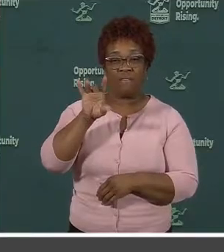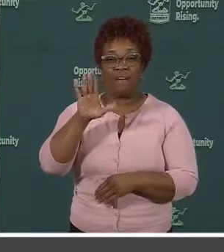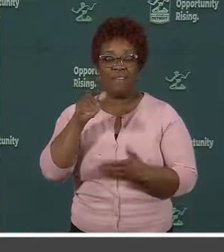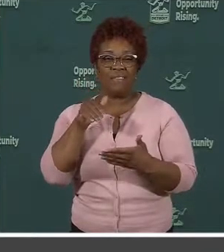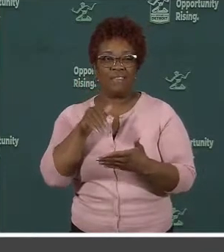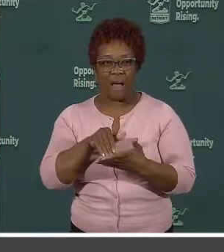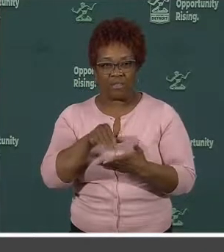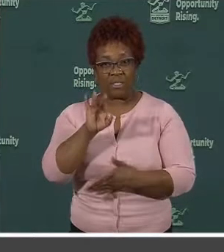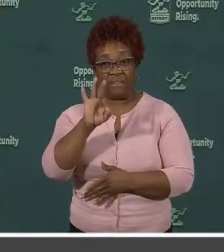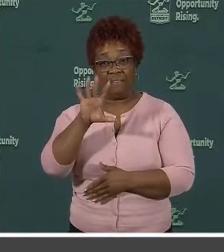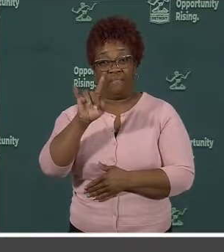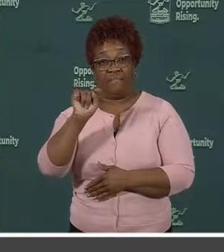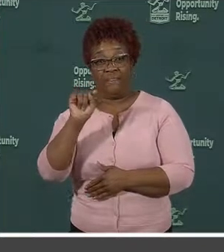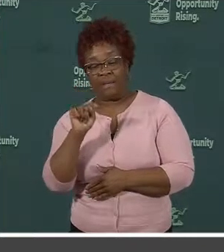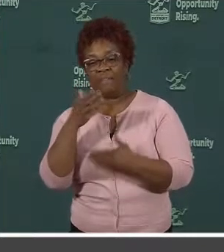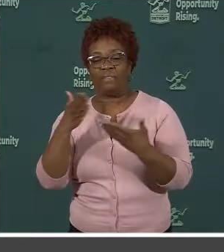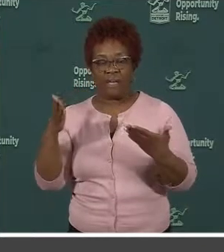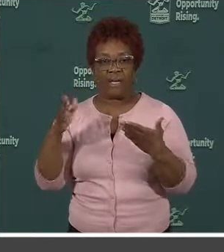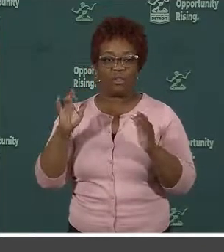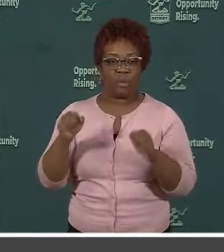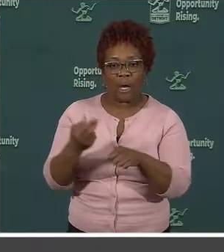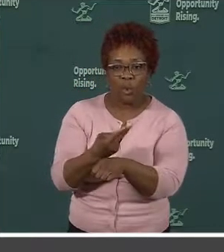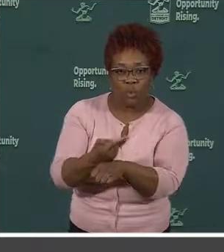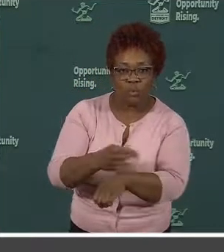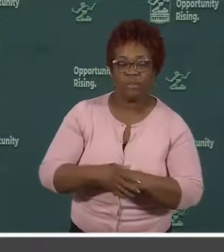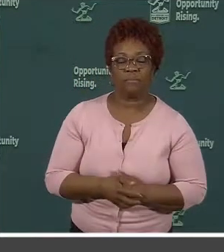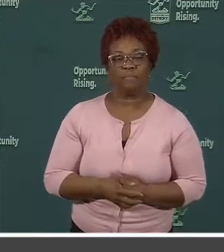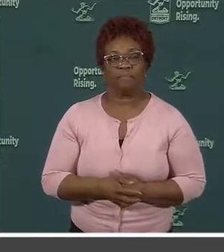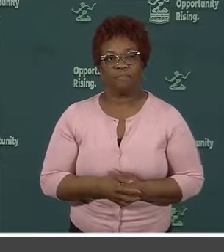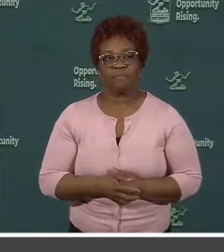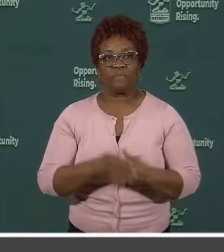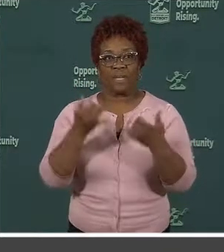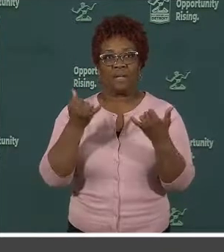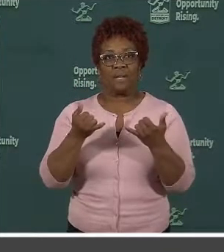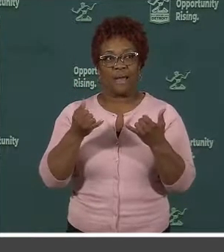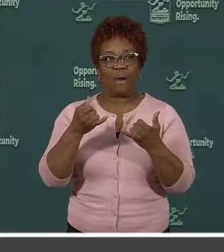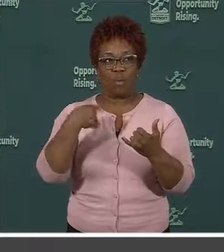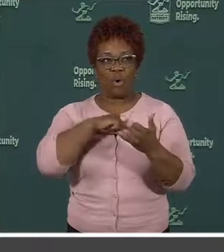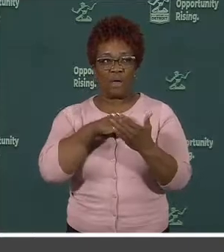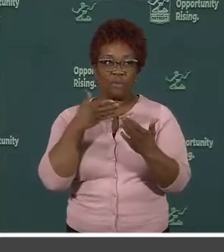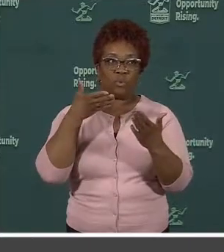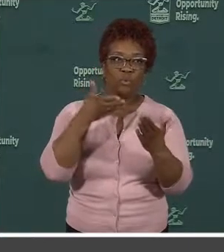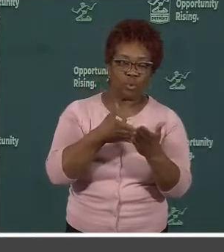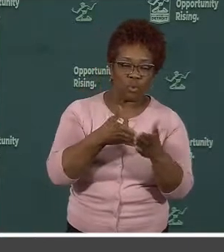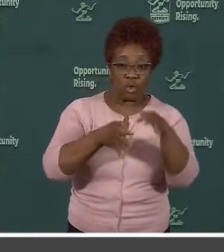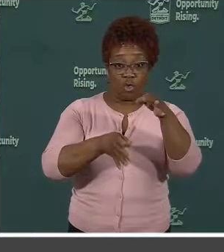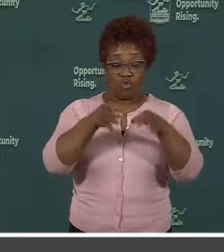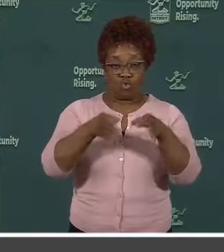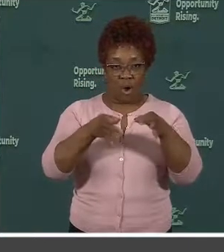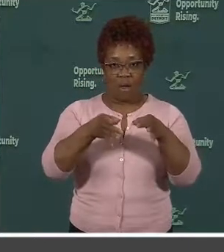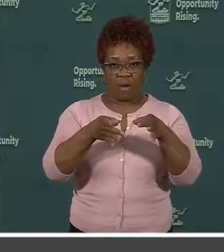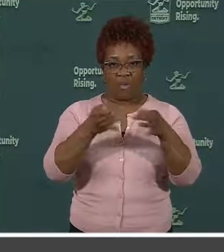WHO YOU CALL AND SO NOW WE HAVE FILED SUE TRIAL IS SCHEDULED THIS WEEK AND AFTER EIGHT YEARS